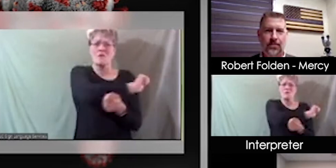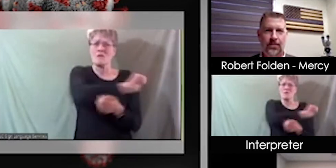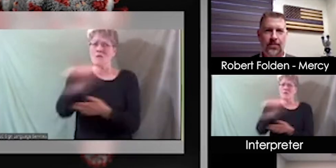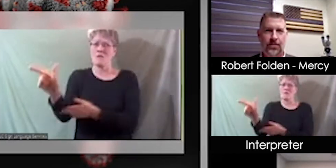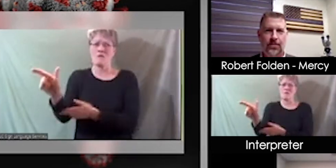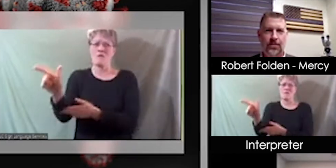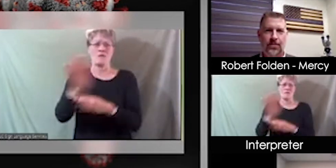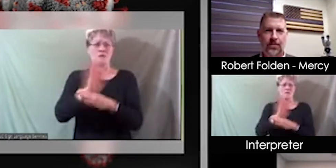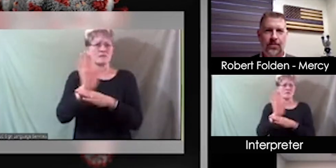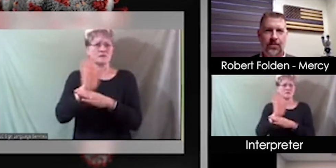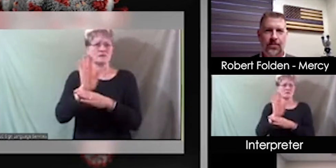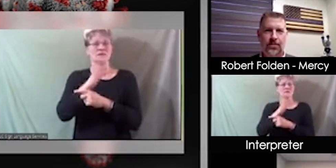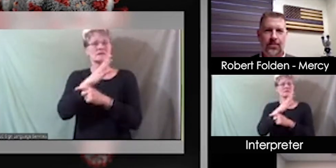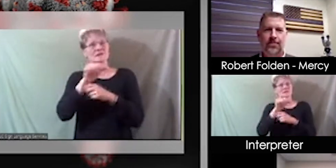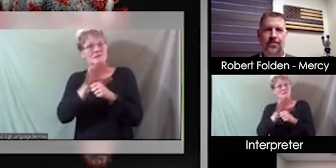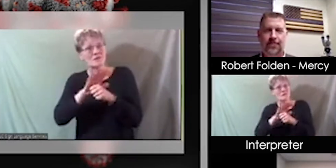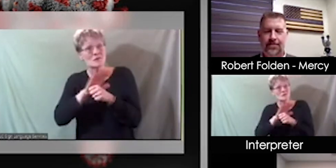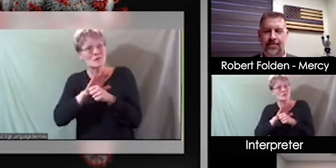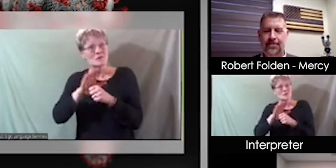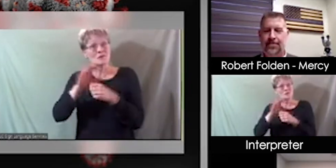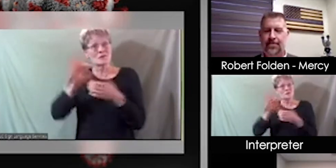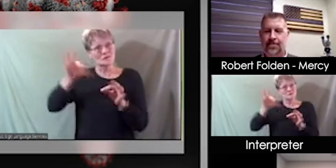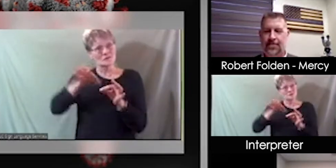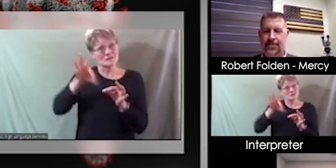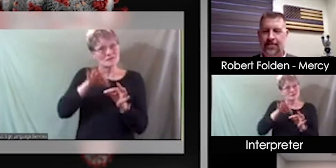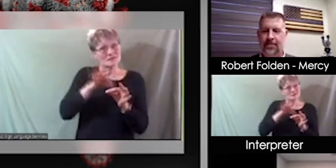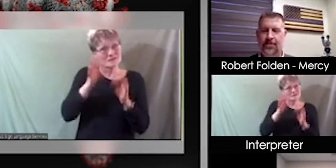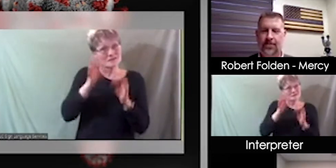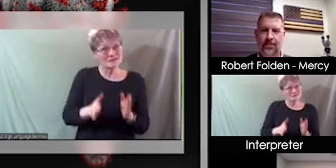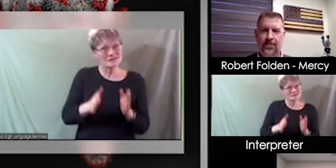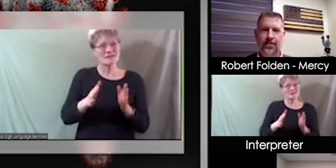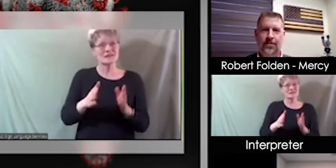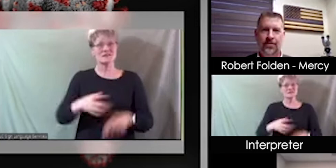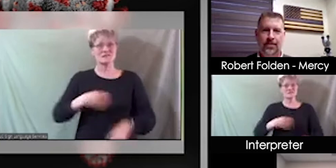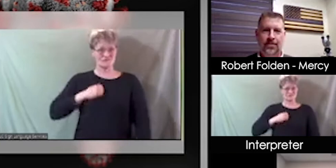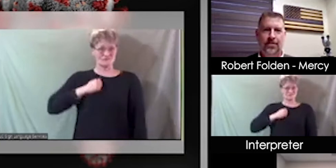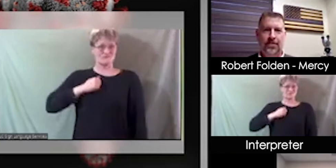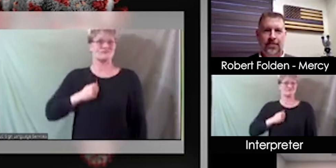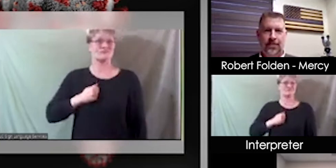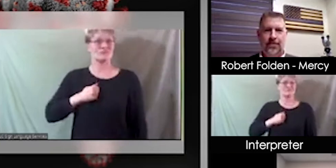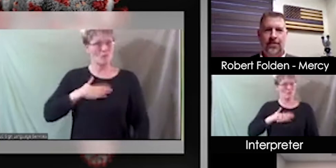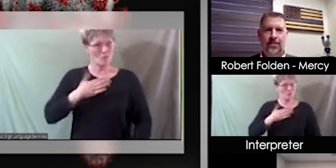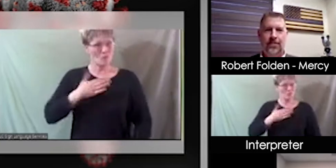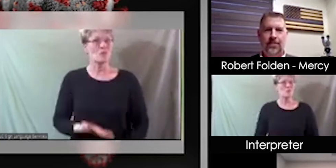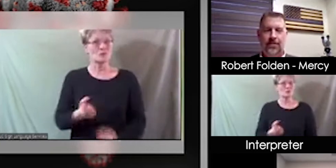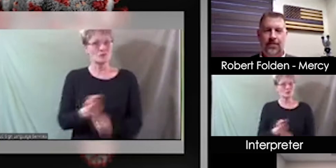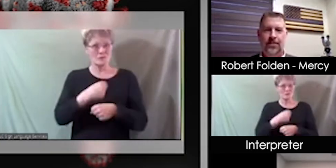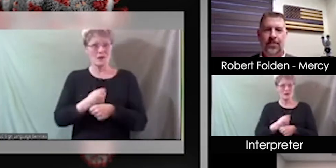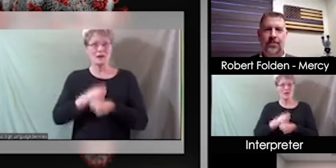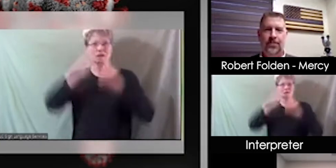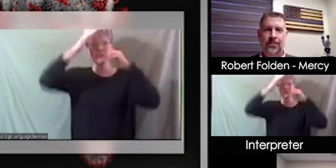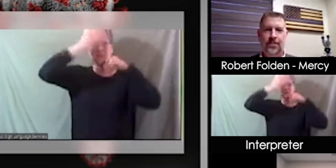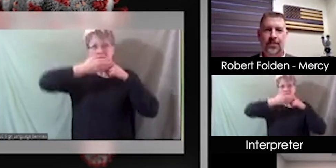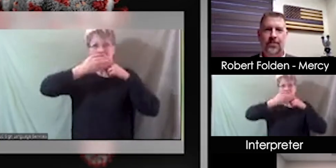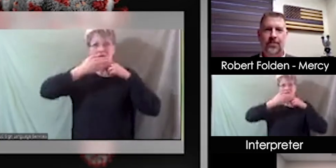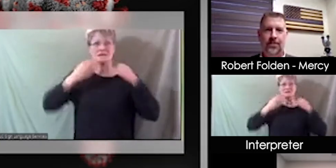seamstresses that are stepping up and making mask covers and gowns and things like that and so they're being donated,